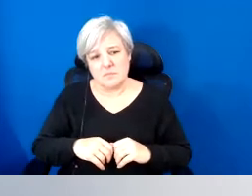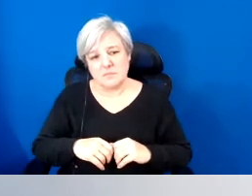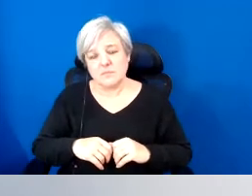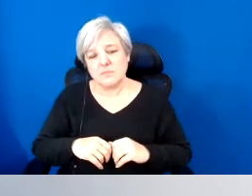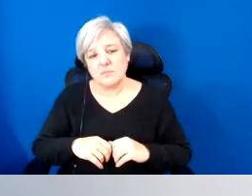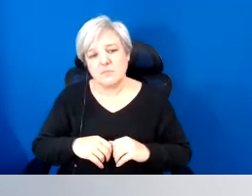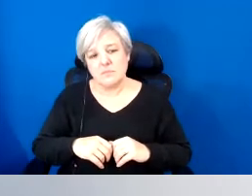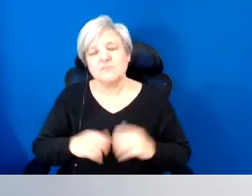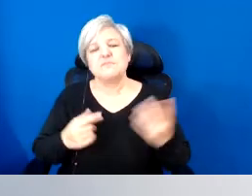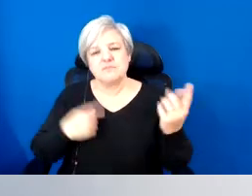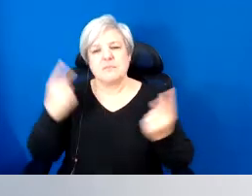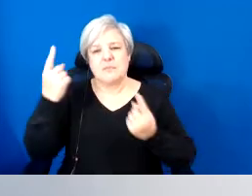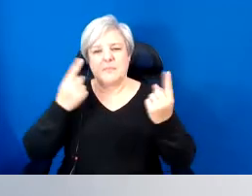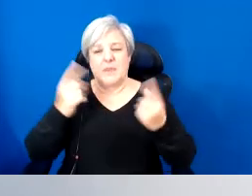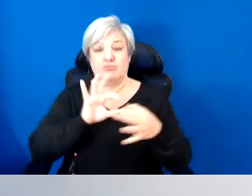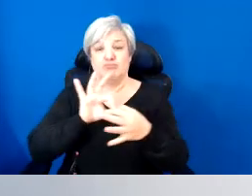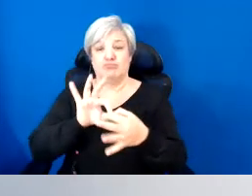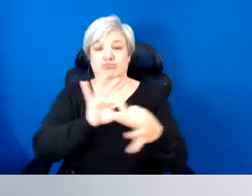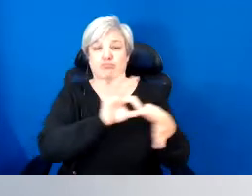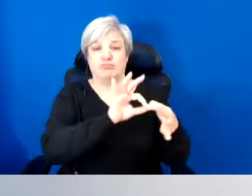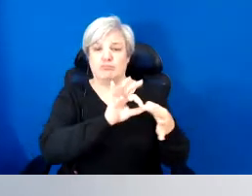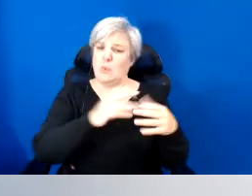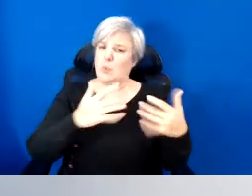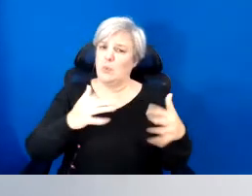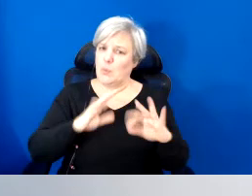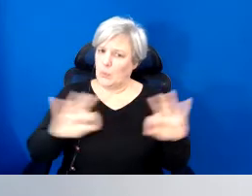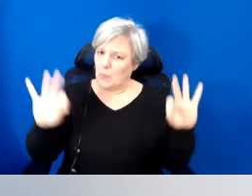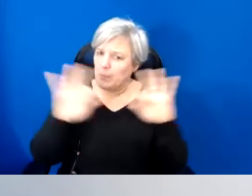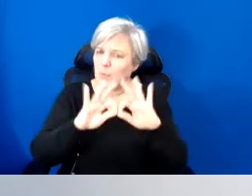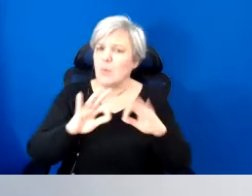So when it comes to managing relationships, conflict happens and conflict